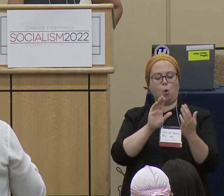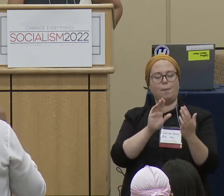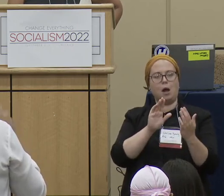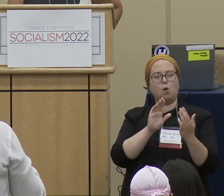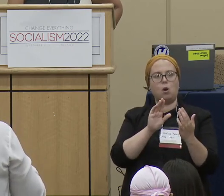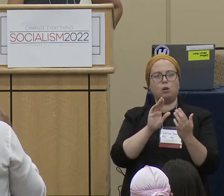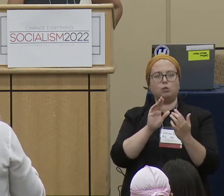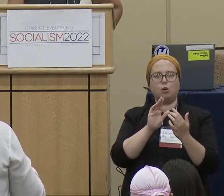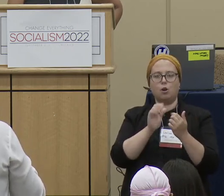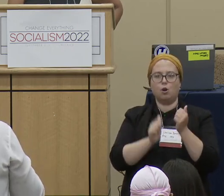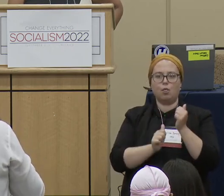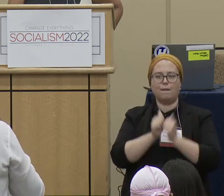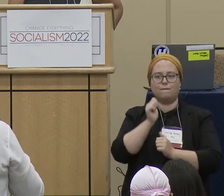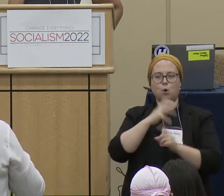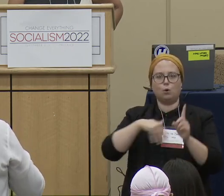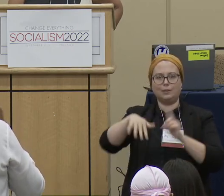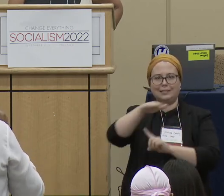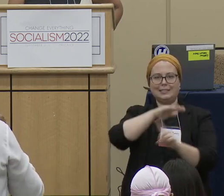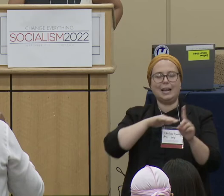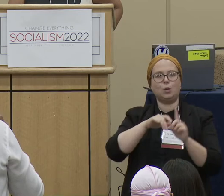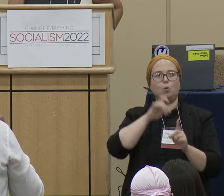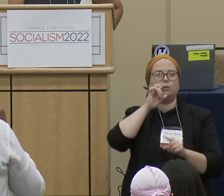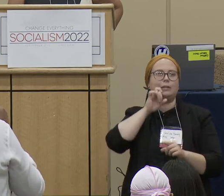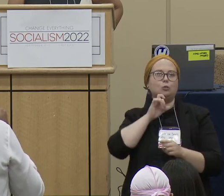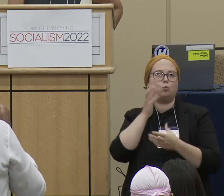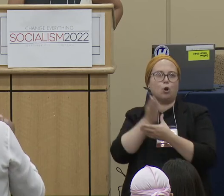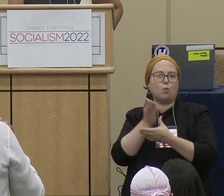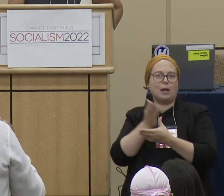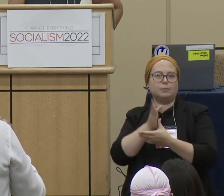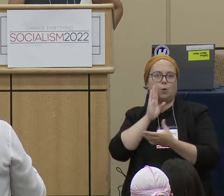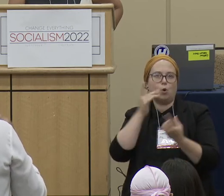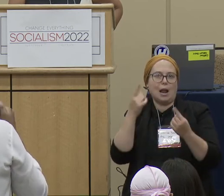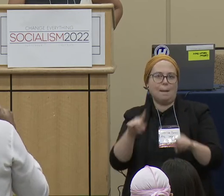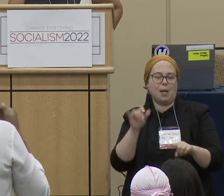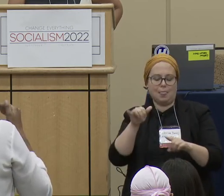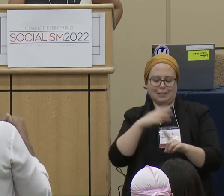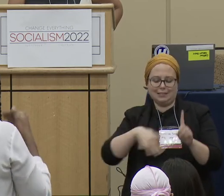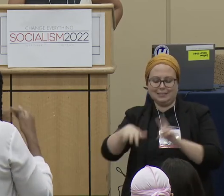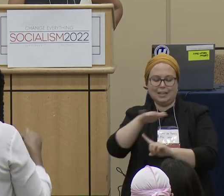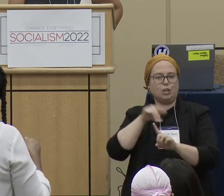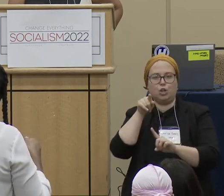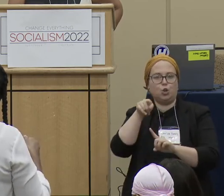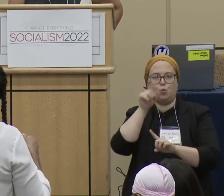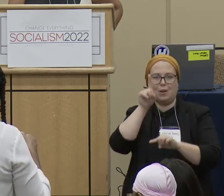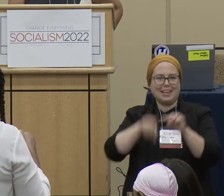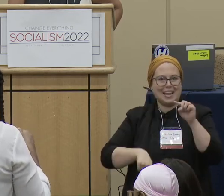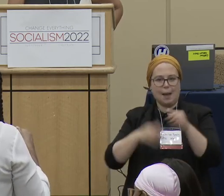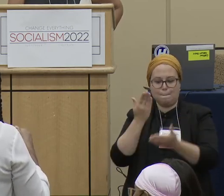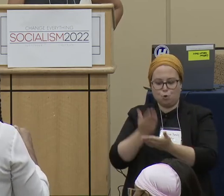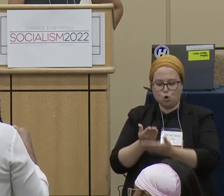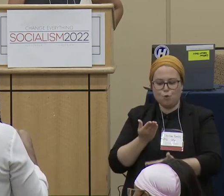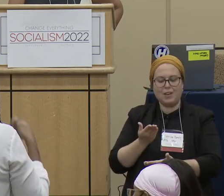so, how would we go about the whole setting where sexual harassment would happen in a setting where you cannot prove